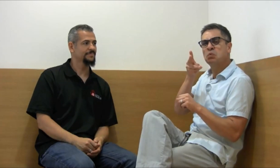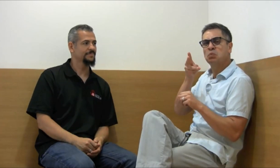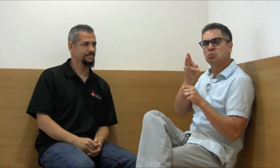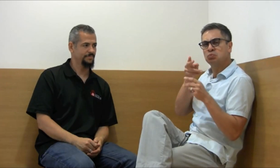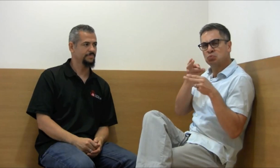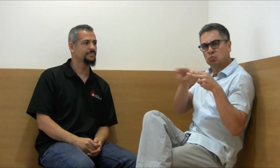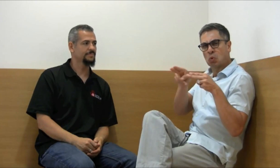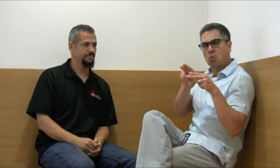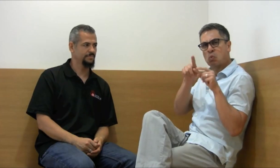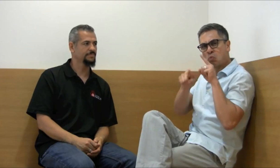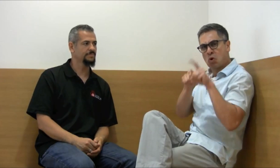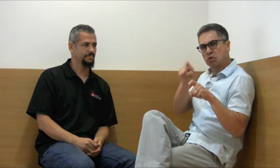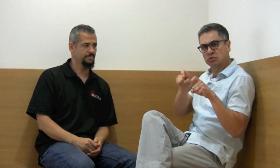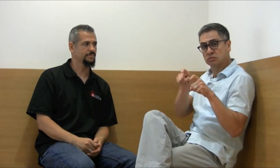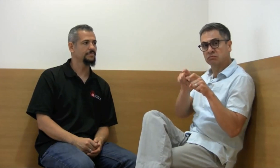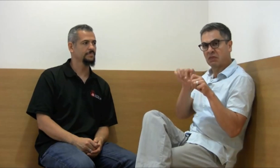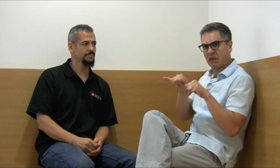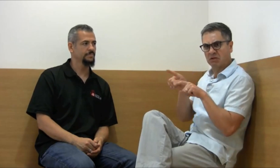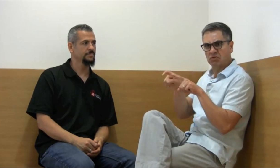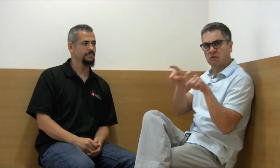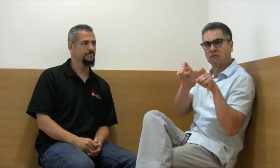You’ll see a link to the survey questions.